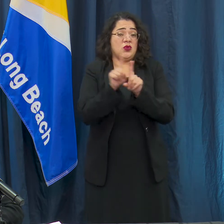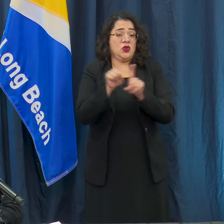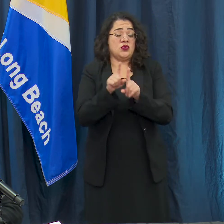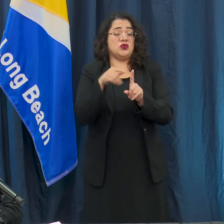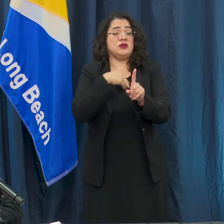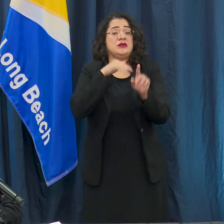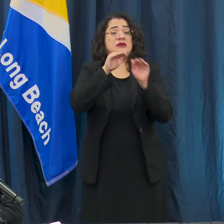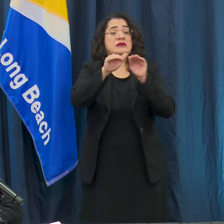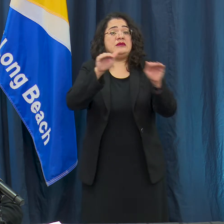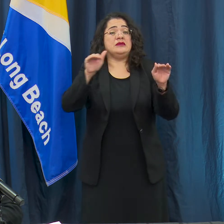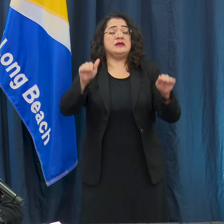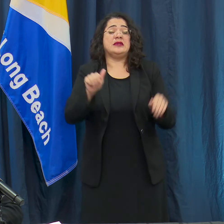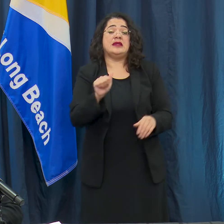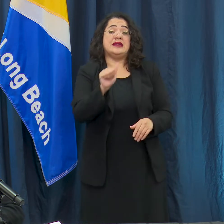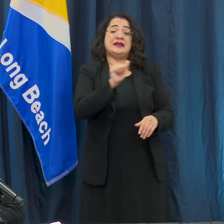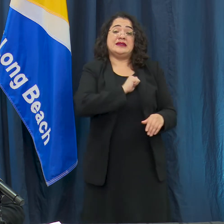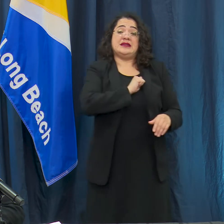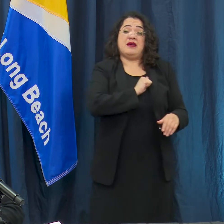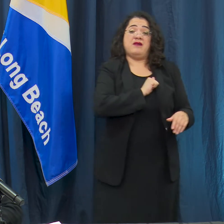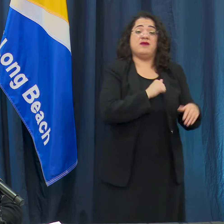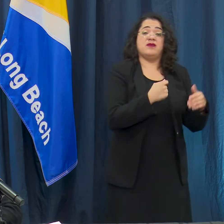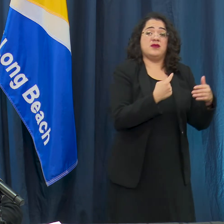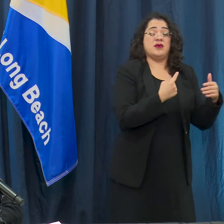when needed and that I think Dr. Davis is going to talk a little bit about that